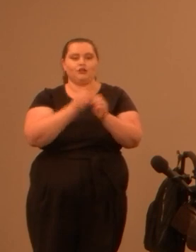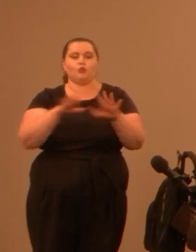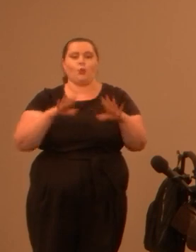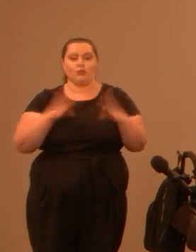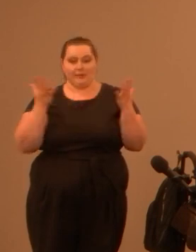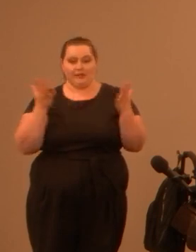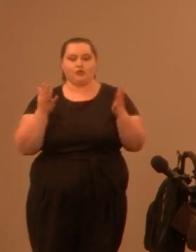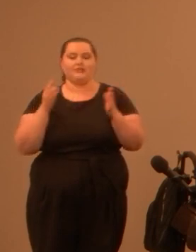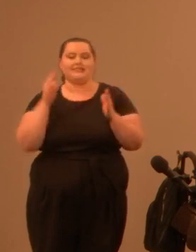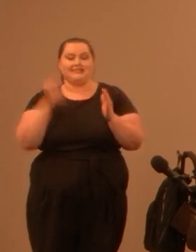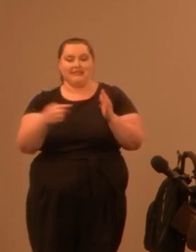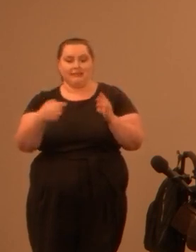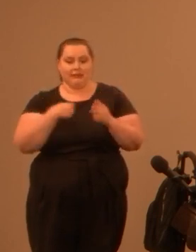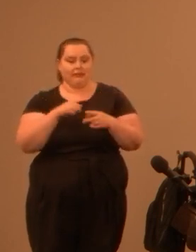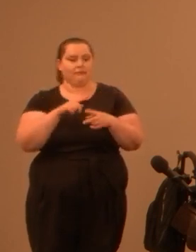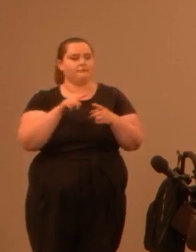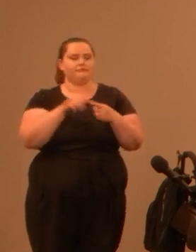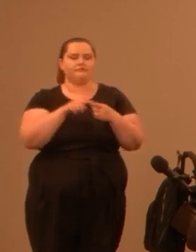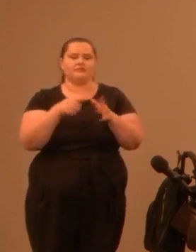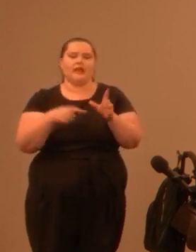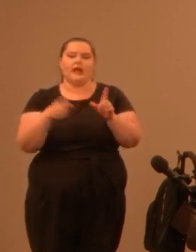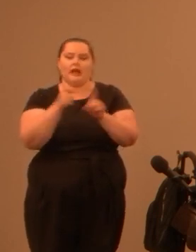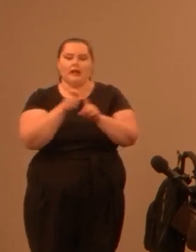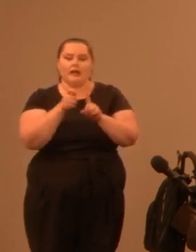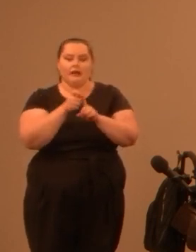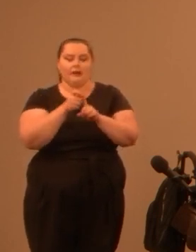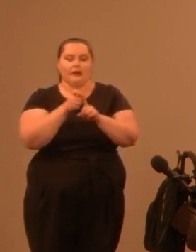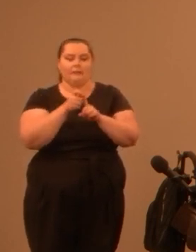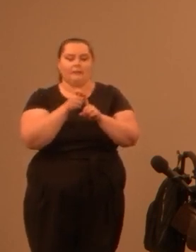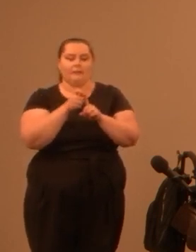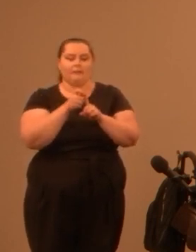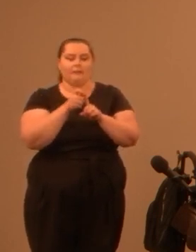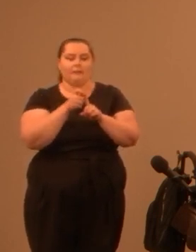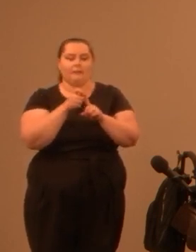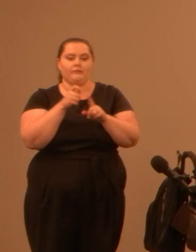the app See Me by SAGE automation addresses the pressing challenge of